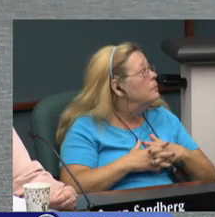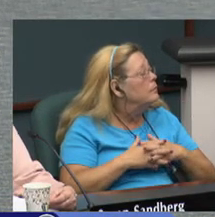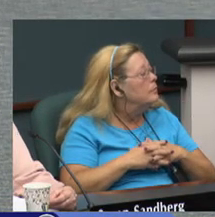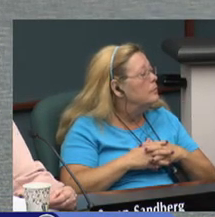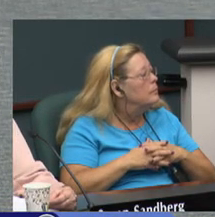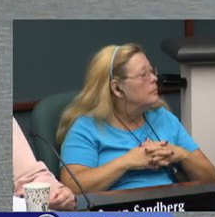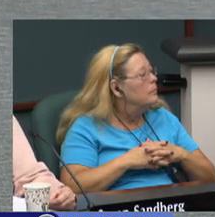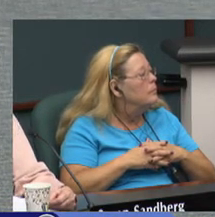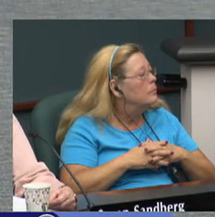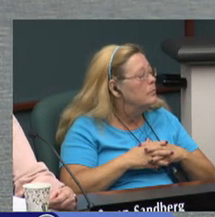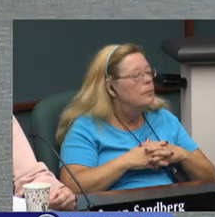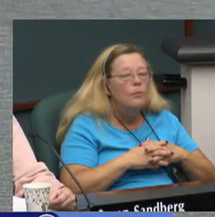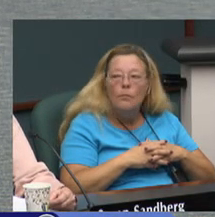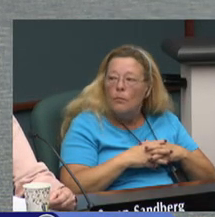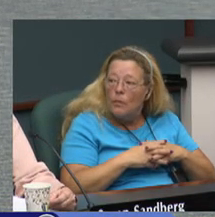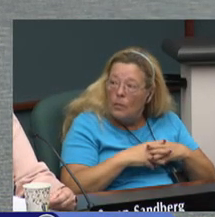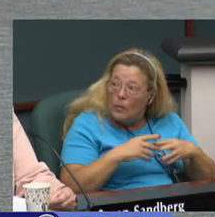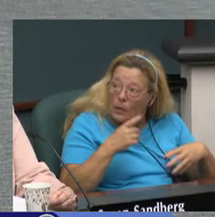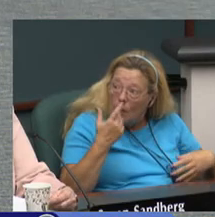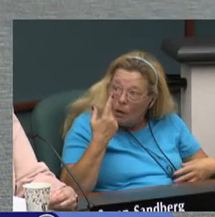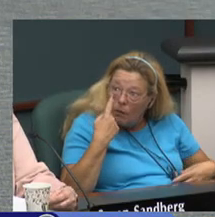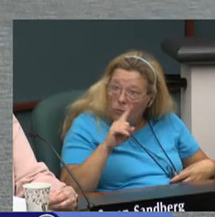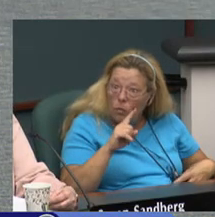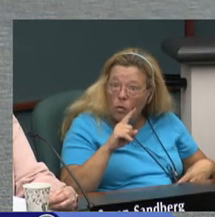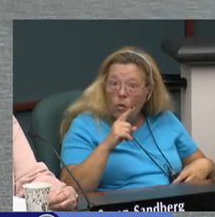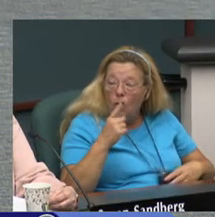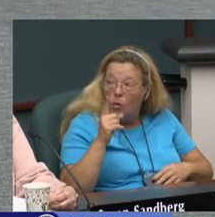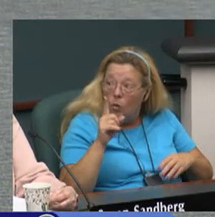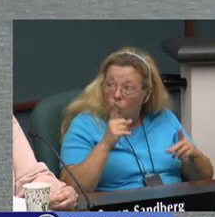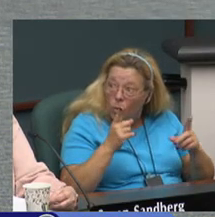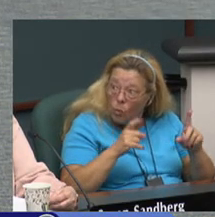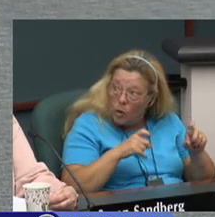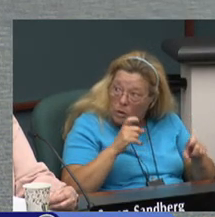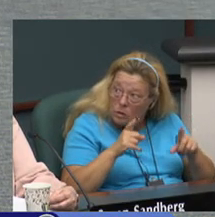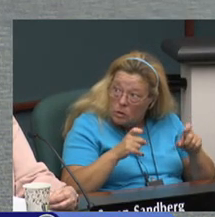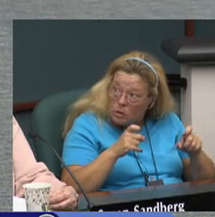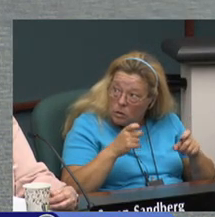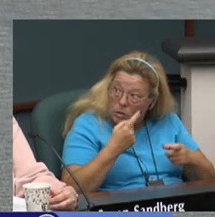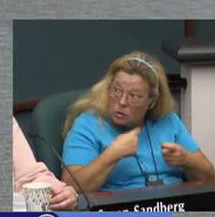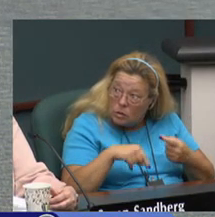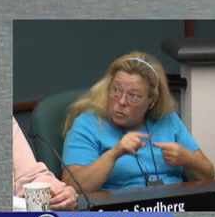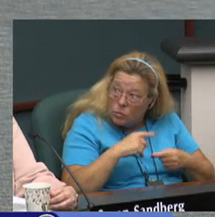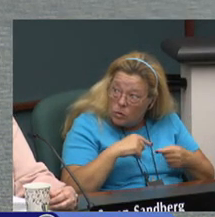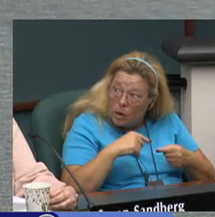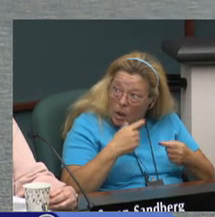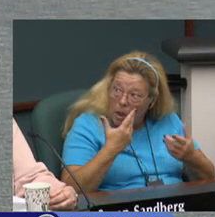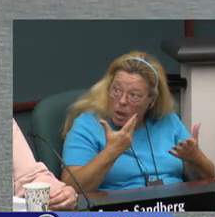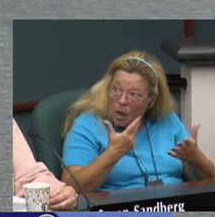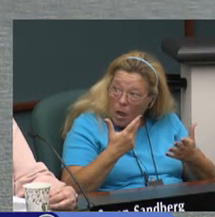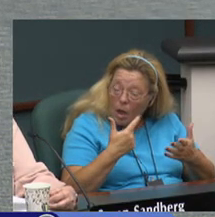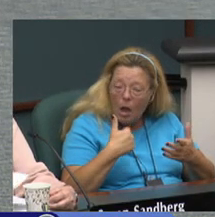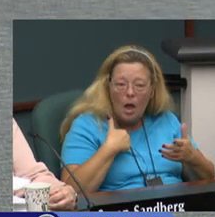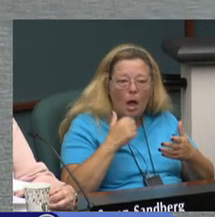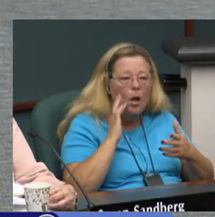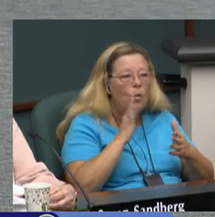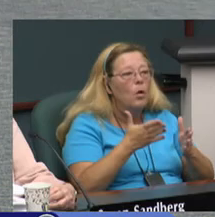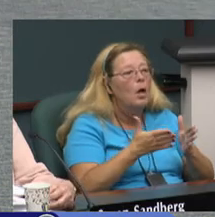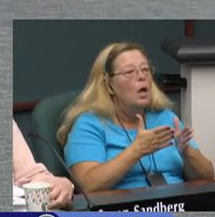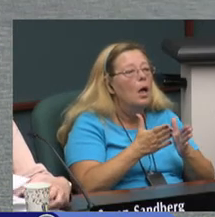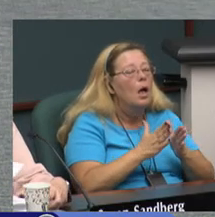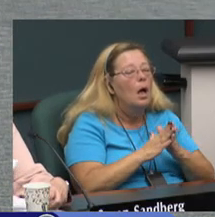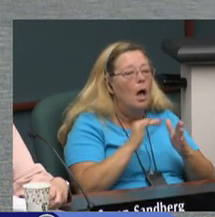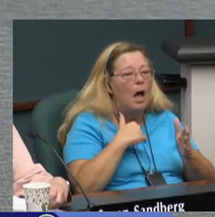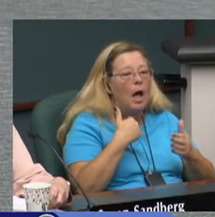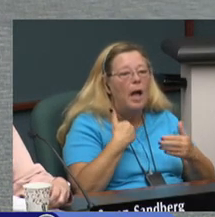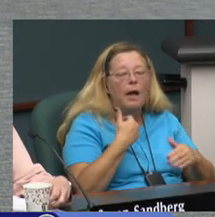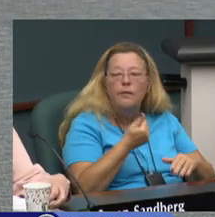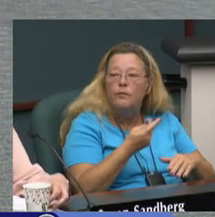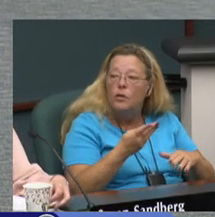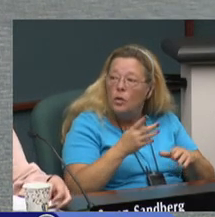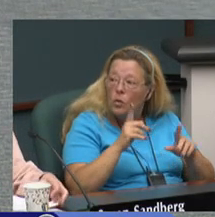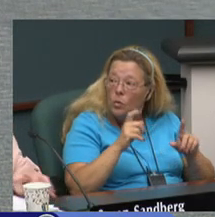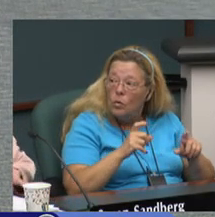further first-run questions yes I'll ask I've got a couple mr. Robinson Hamid